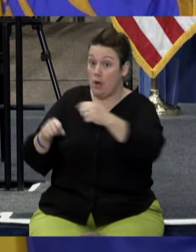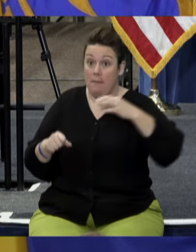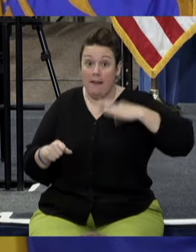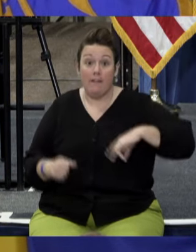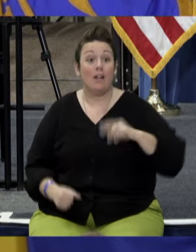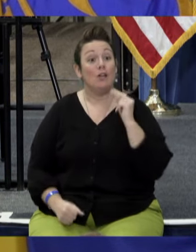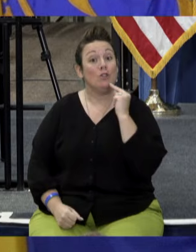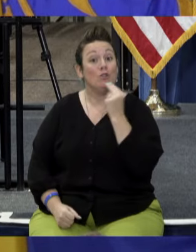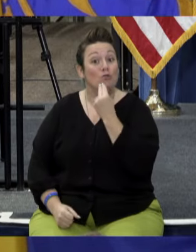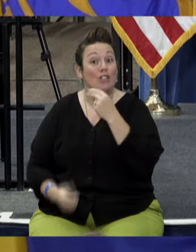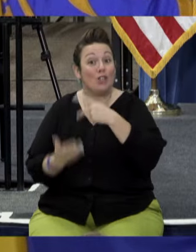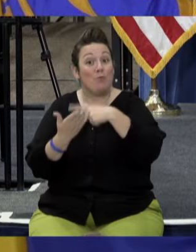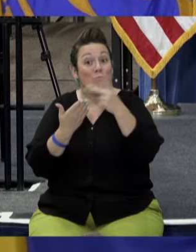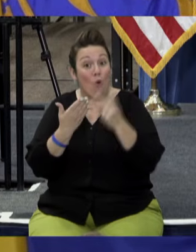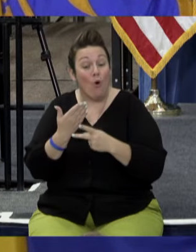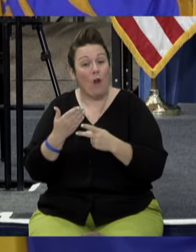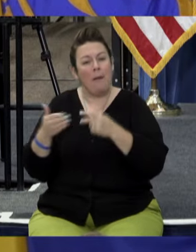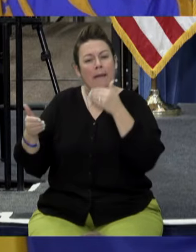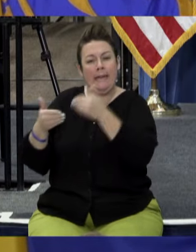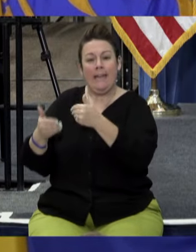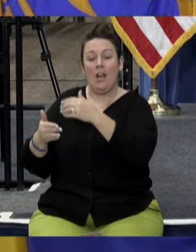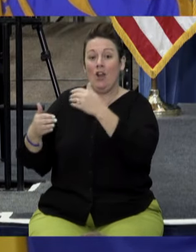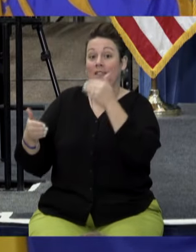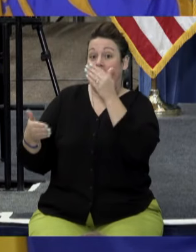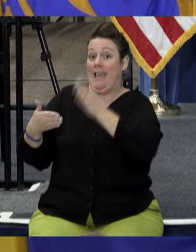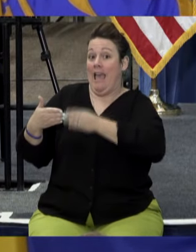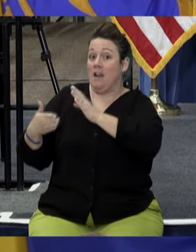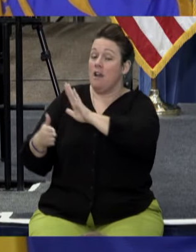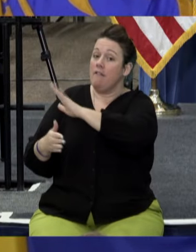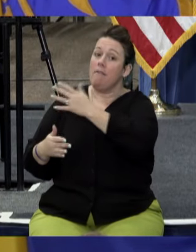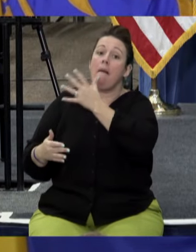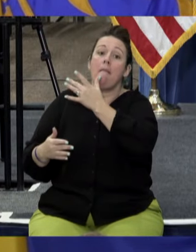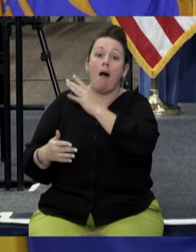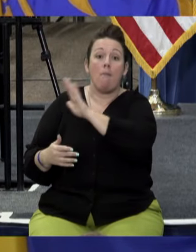which towards the end of mom's life actually provided pure aid food.